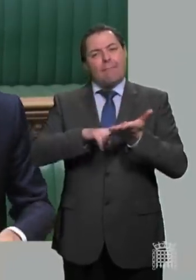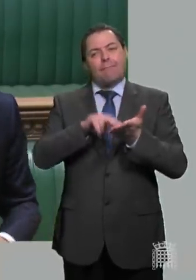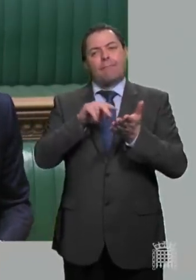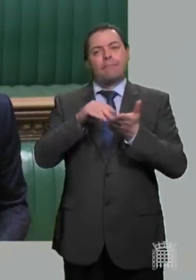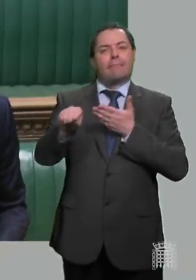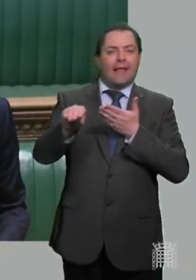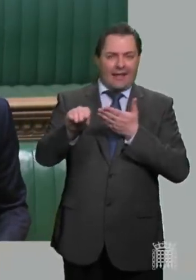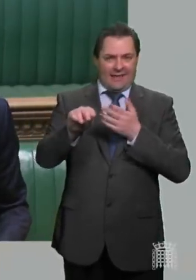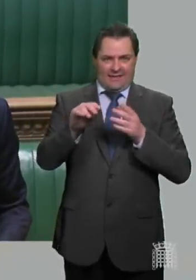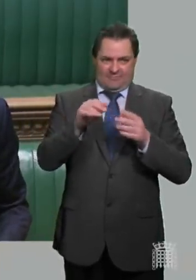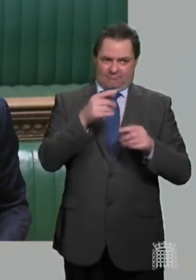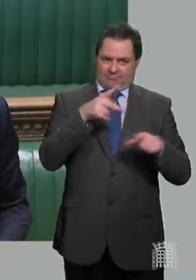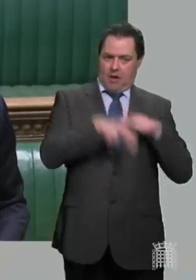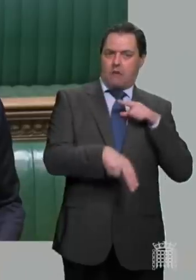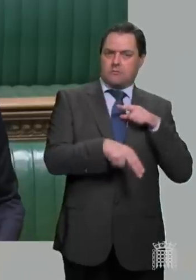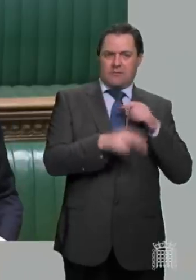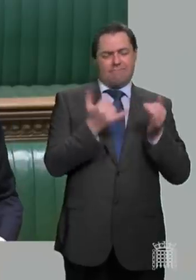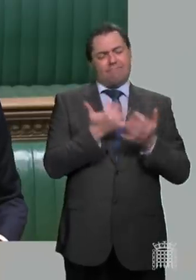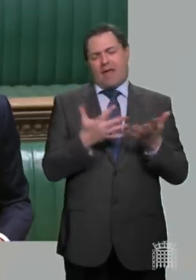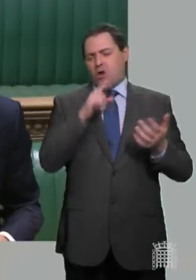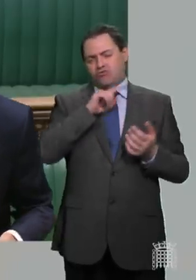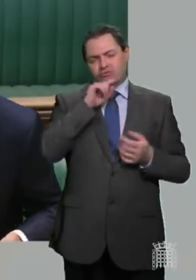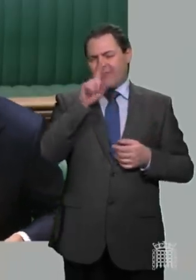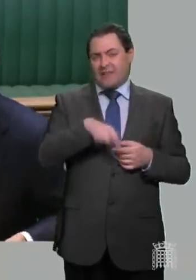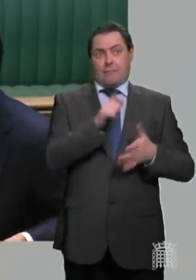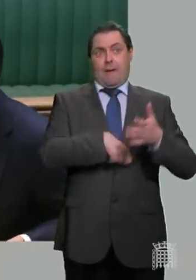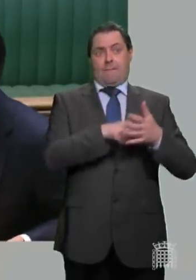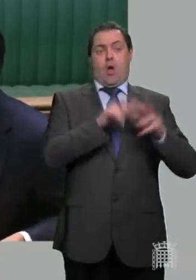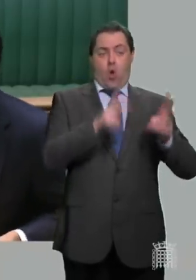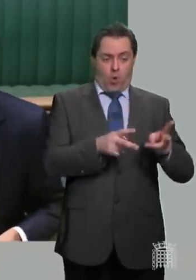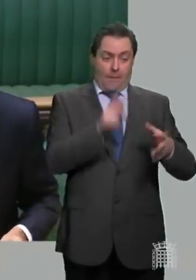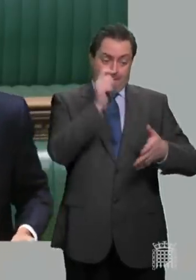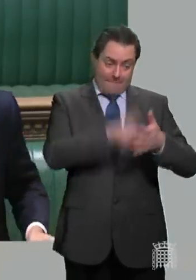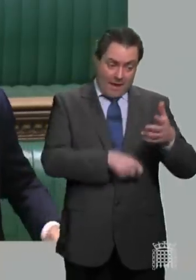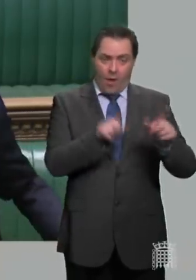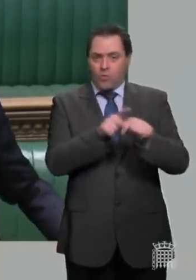hundreds of thousands of people buy a home and supported the economy at a critical time,